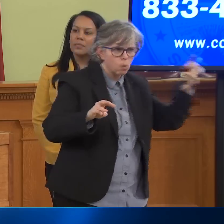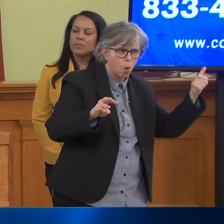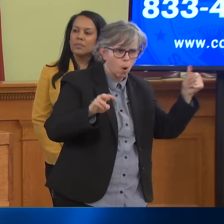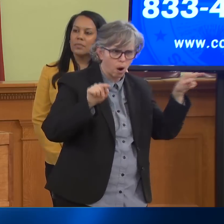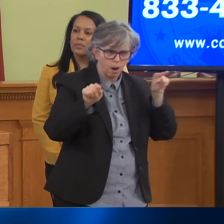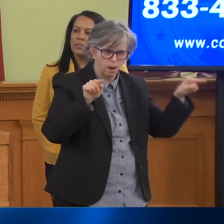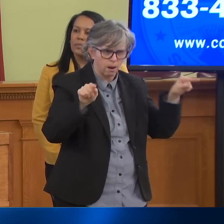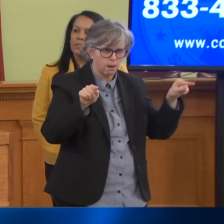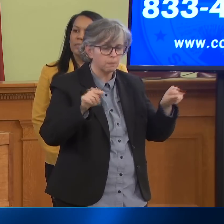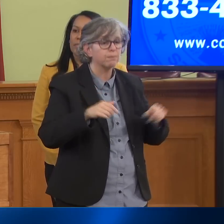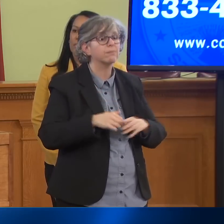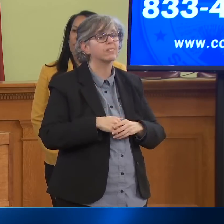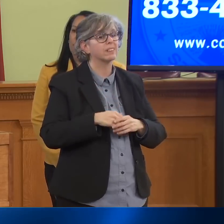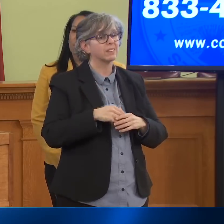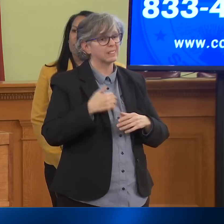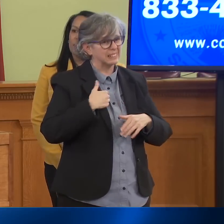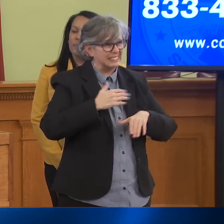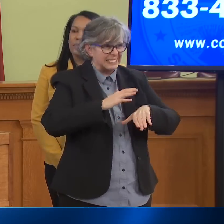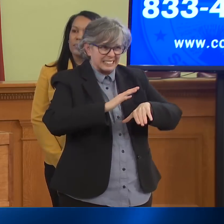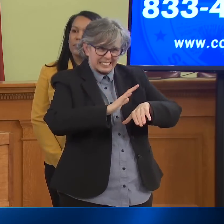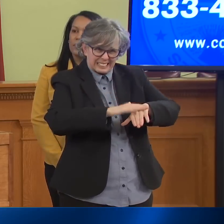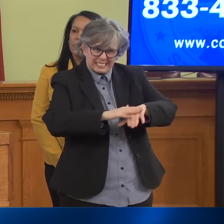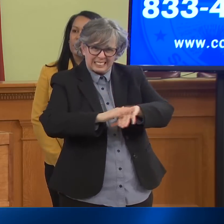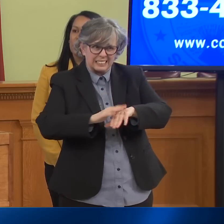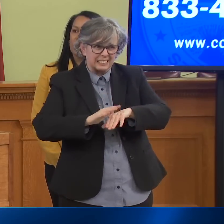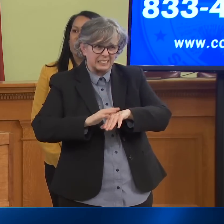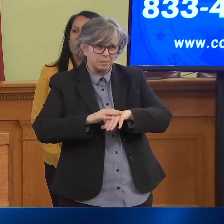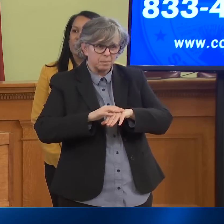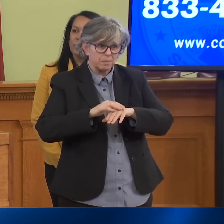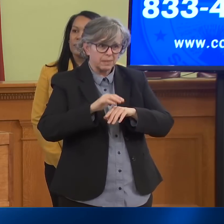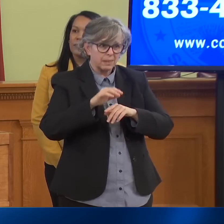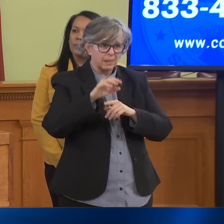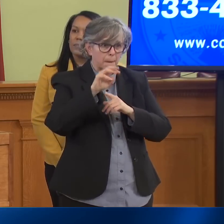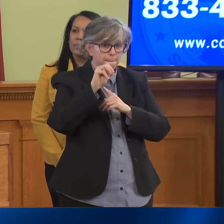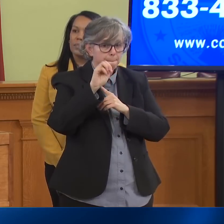INFORMATION WE CAN OFFER IN OHIO AND ARE OFFERING IN OHIO